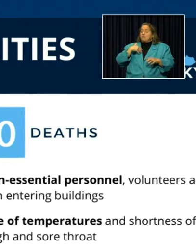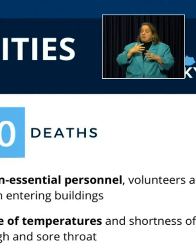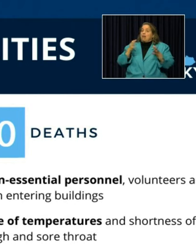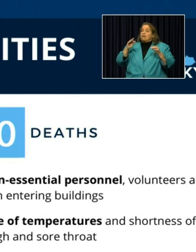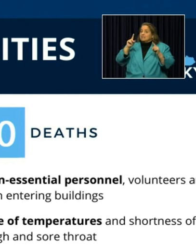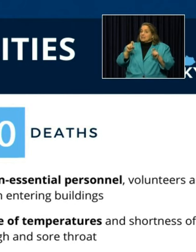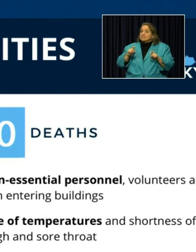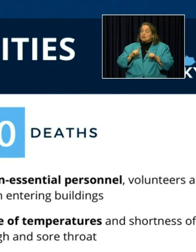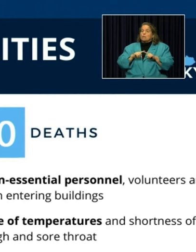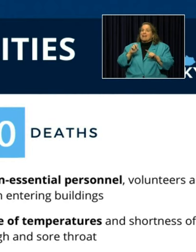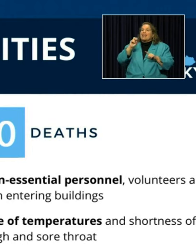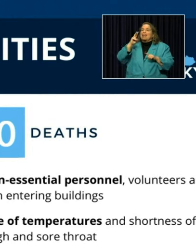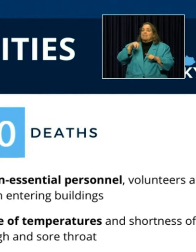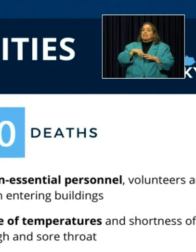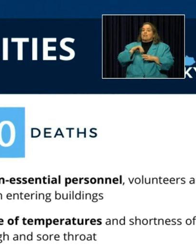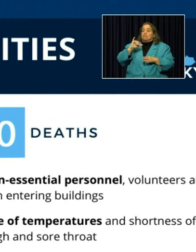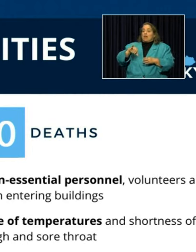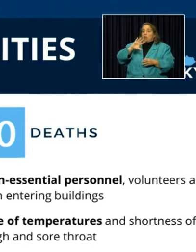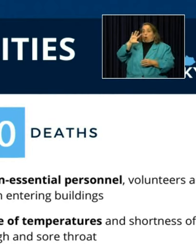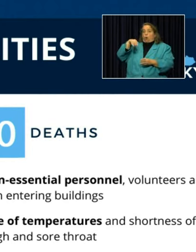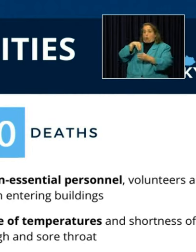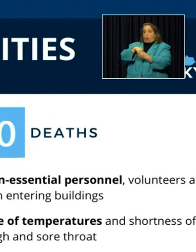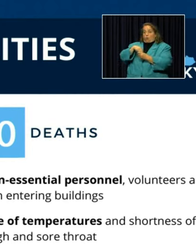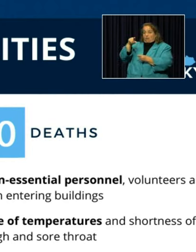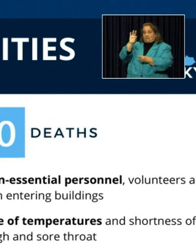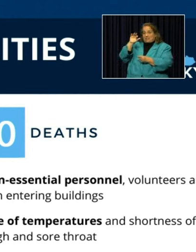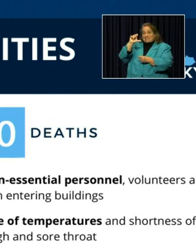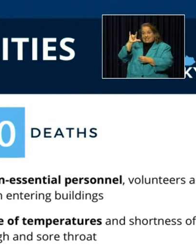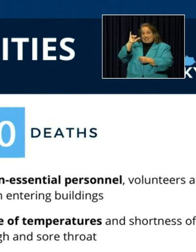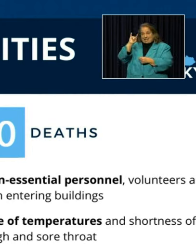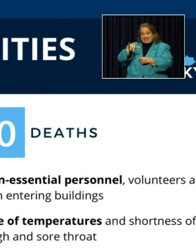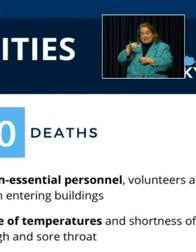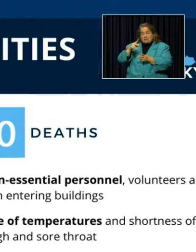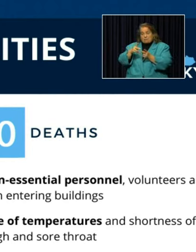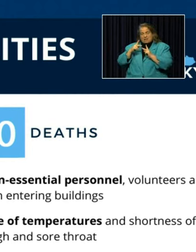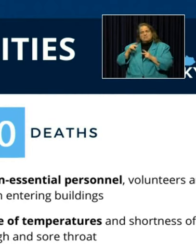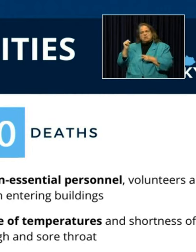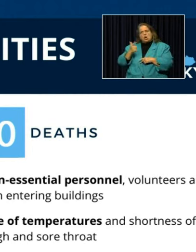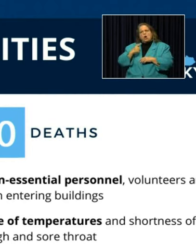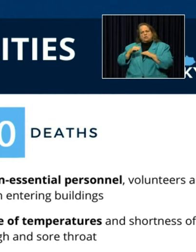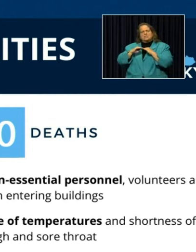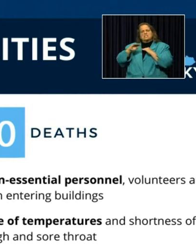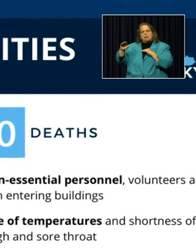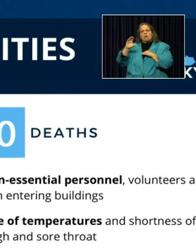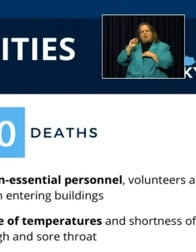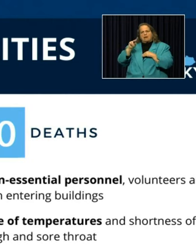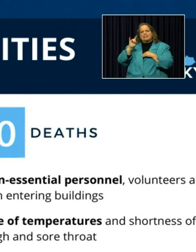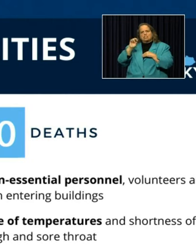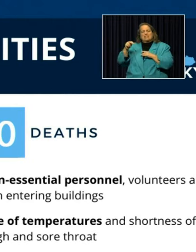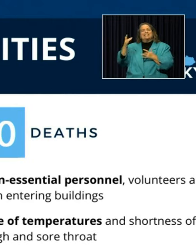MINUTES. WE'LL TURN IT OVER AND WE WILL GO THROUGH QUESTIONS.